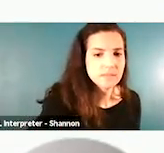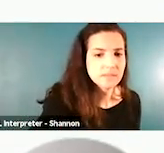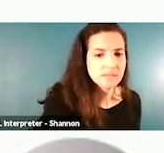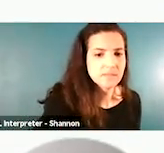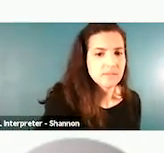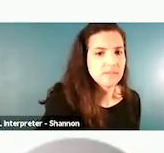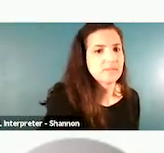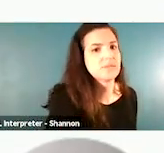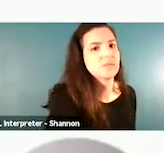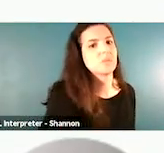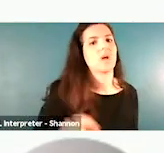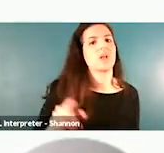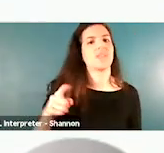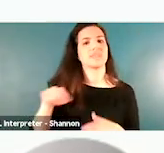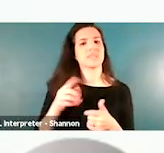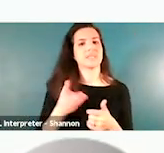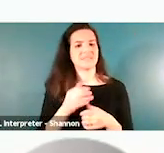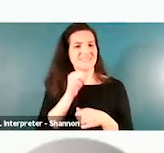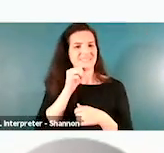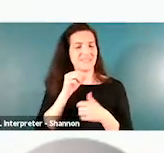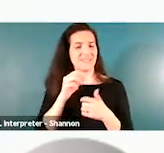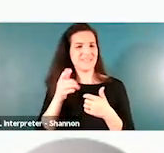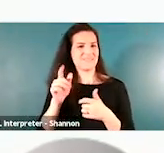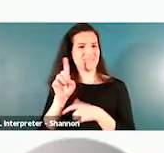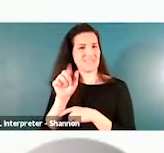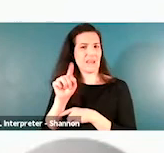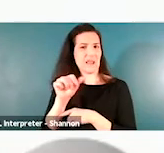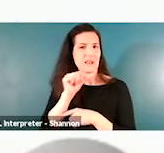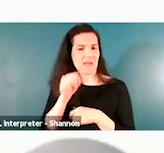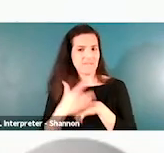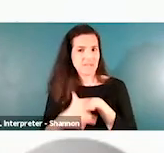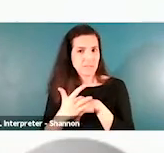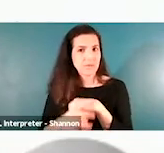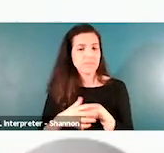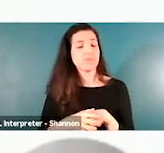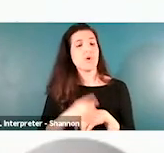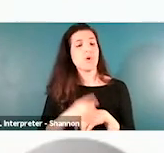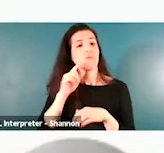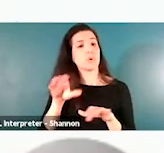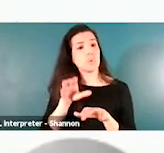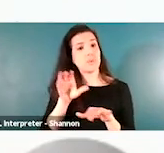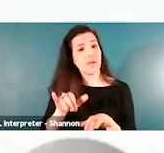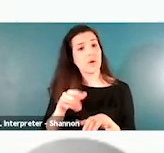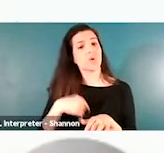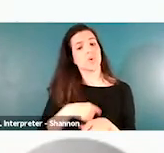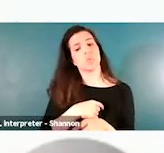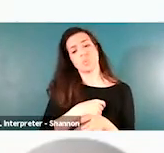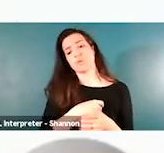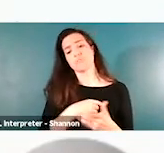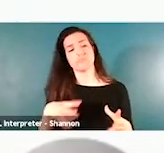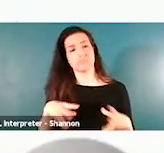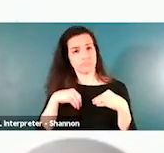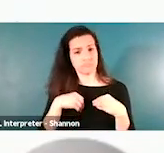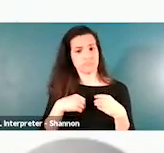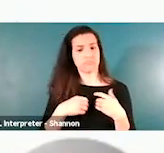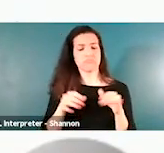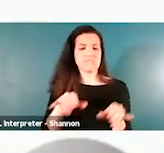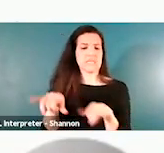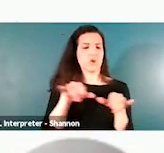We hope to pluck such imagery gaps using GANs. In order to do this, we take a standard image to image translation GAN and feed it